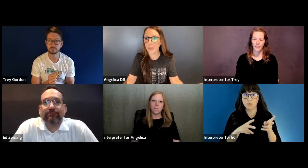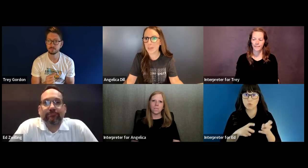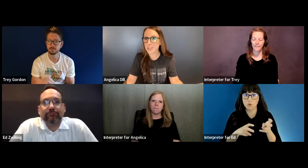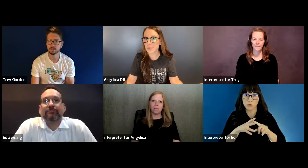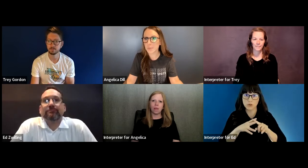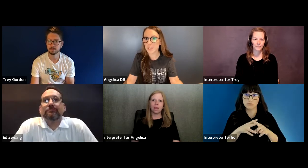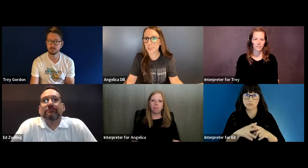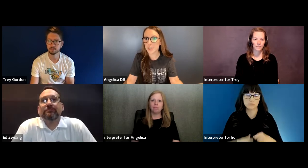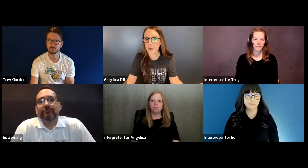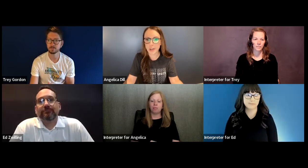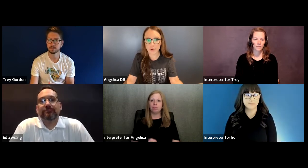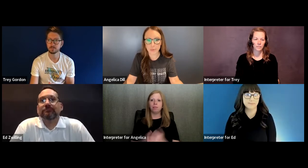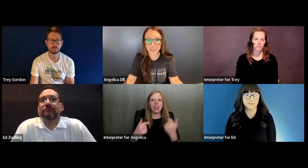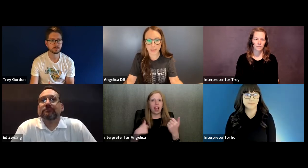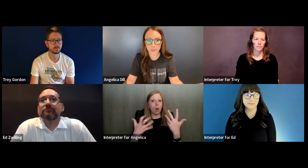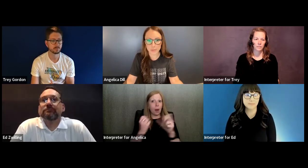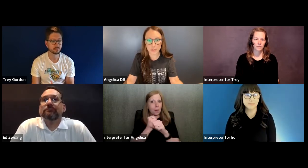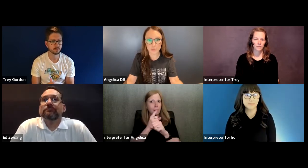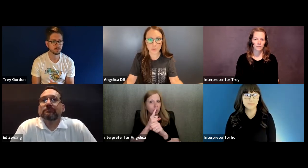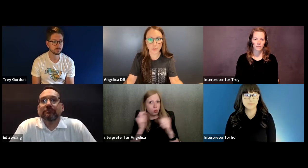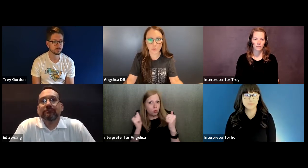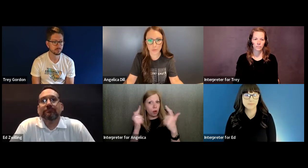and i just want to make sure everyone's able to view